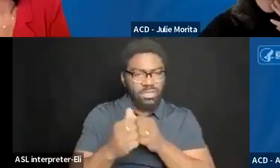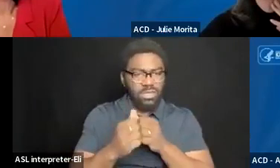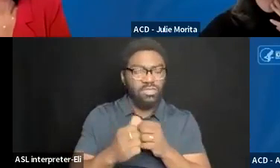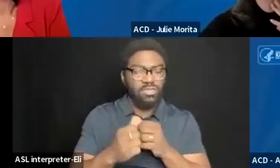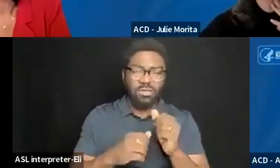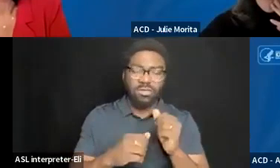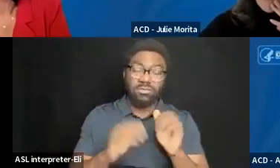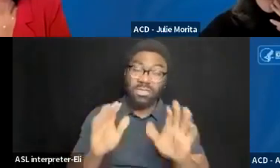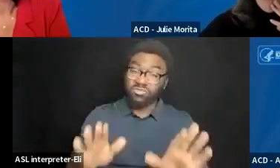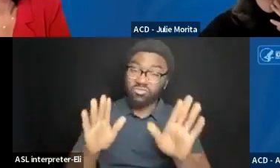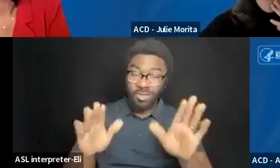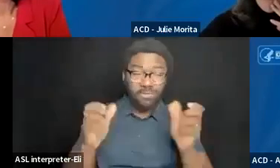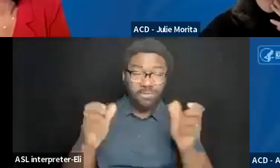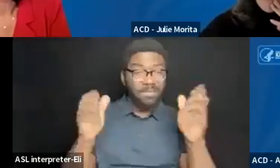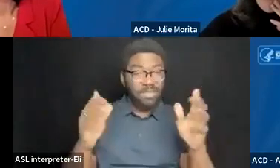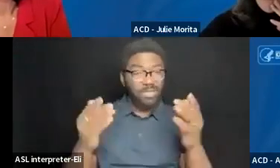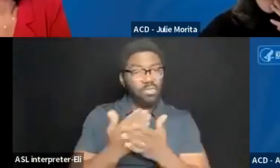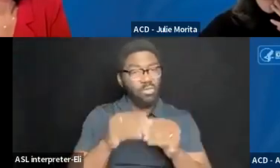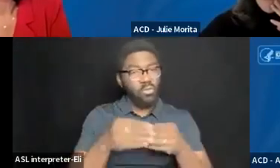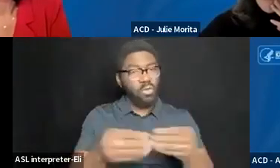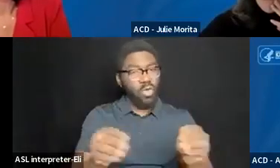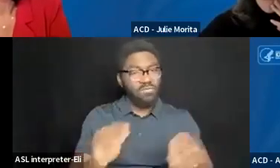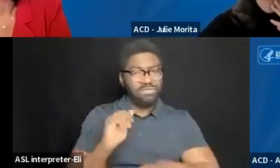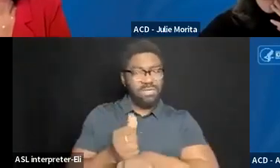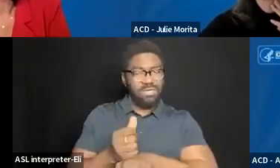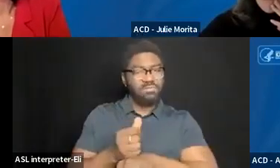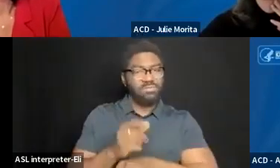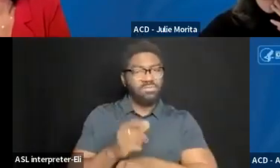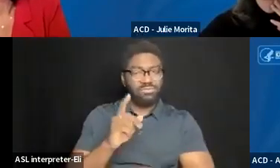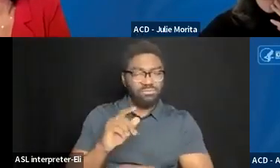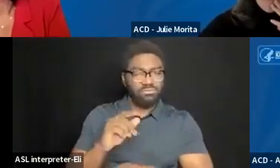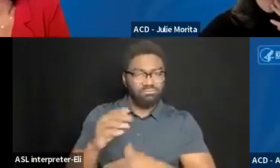My experience has been that the centers are working full steam,